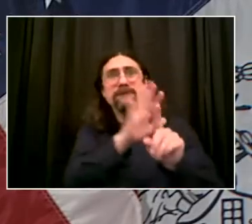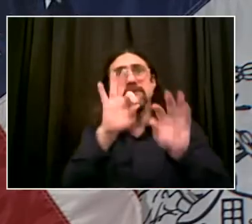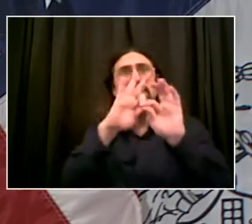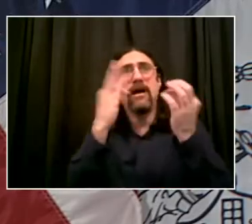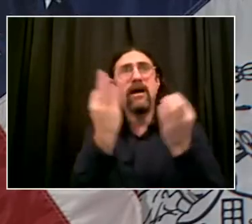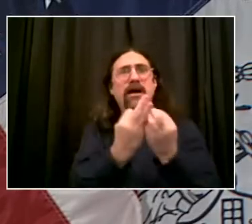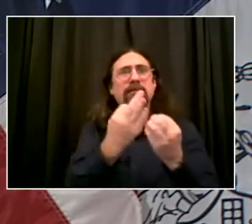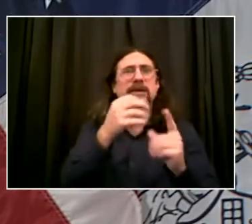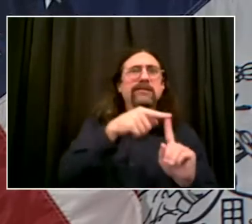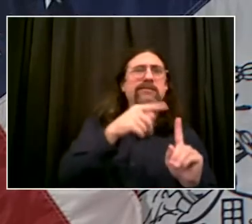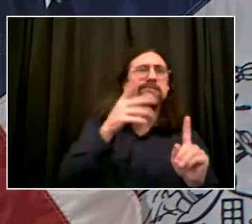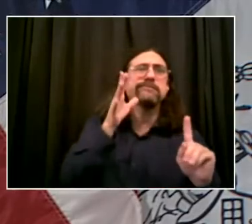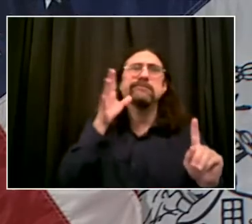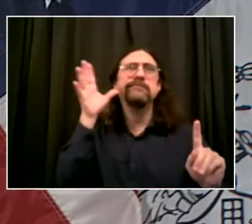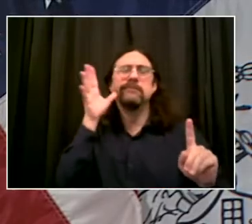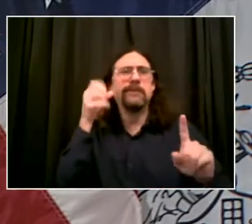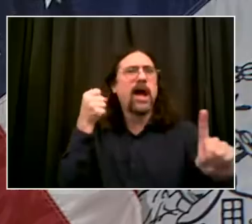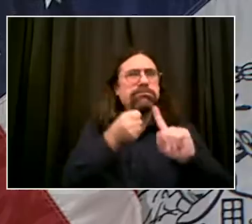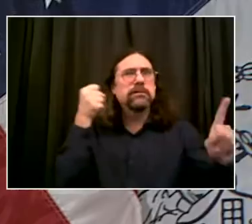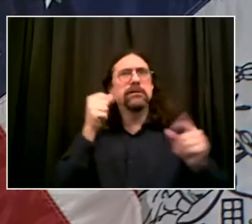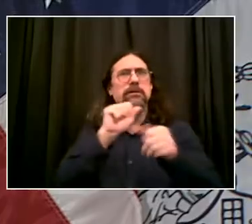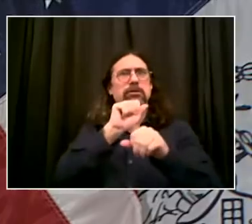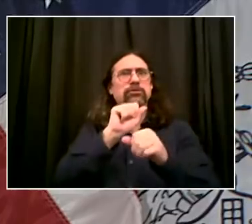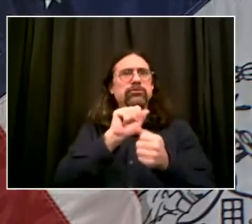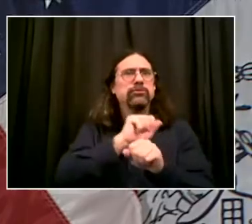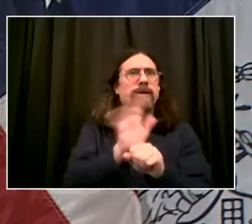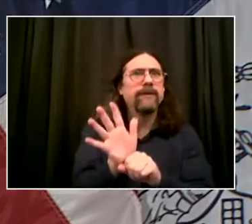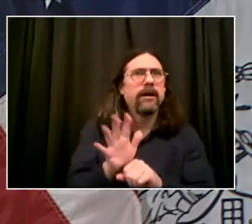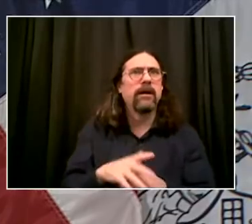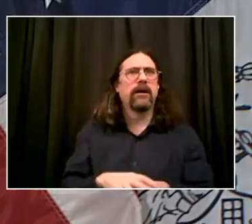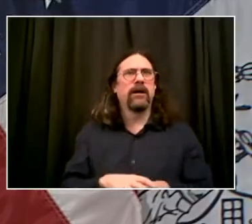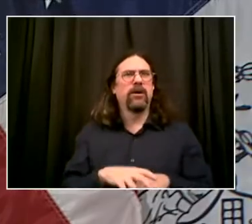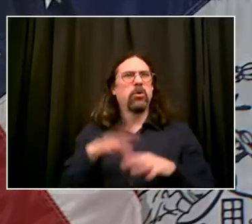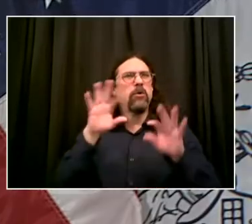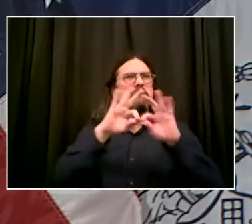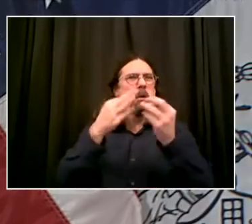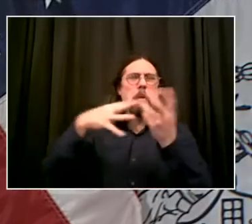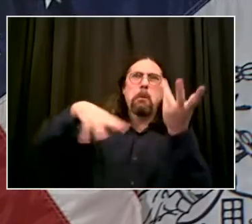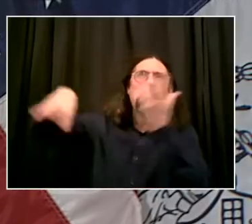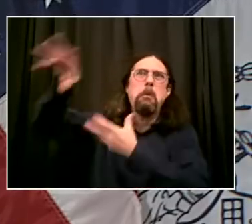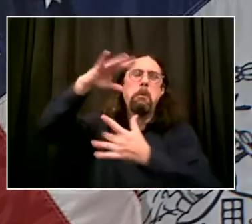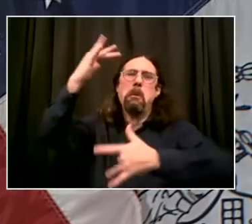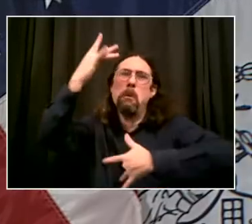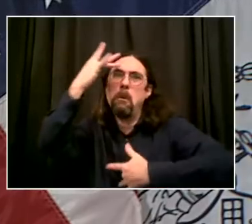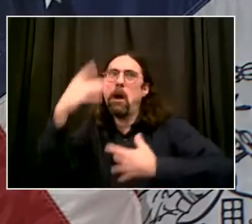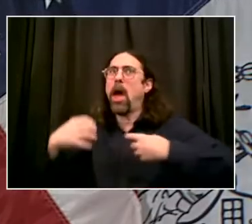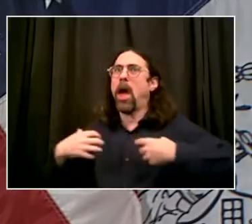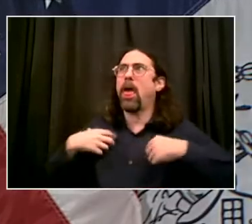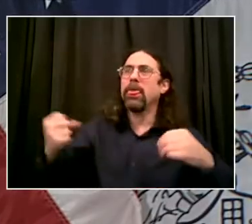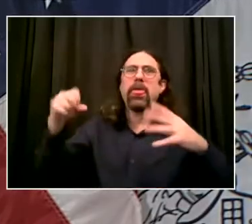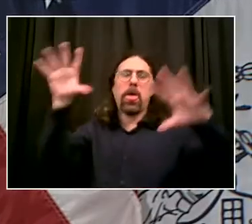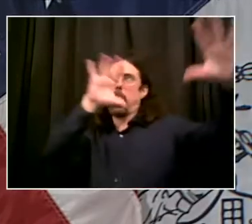WE ARE ENCOURAGING OUR KKSID A AL LTHE TIME TO BE ALL THEY CAN BE AND REACH THEIR POTENTIAL BUT IMAGINE A CHILD TO EXPERIENCES DISRUPTION AFTER DISISURPTION AND THE TRAUMATIC